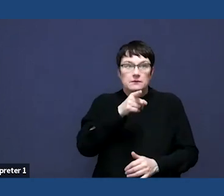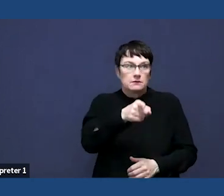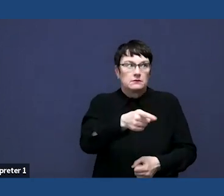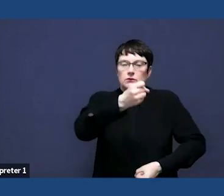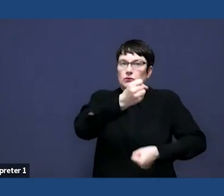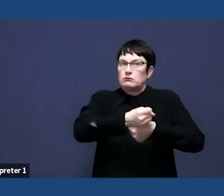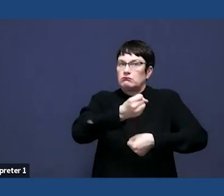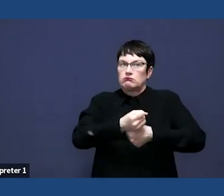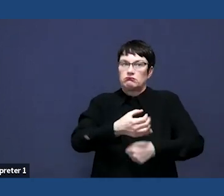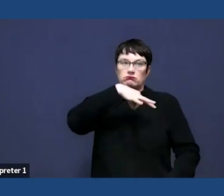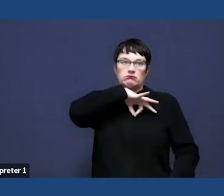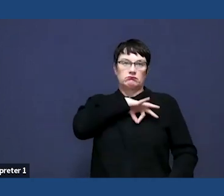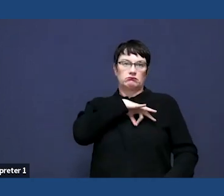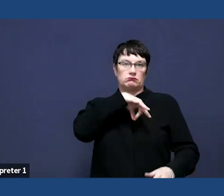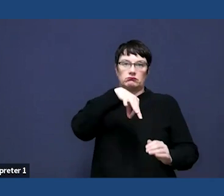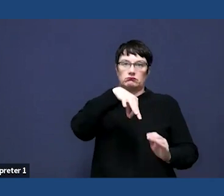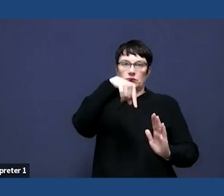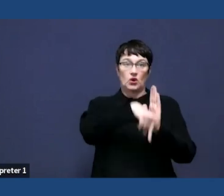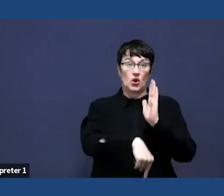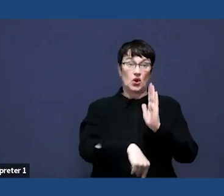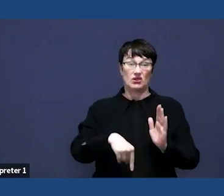GDP lost in annually.